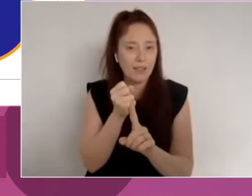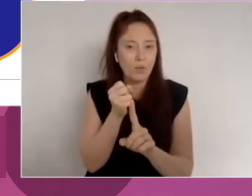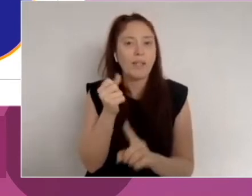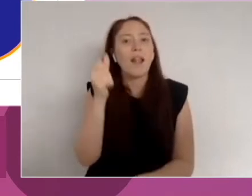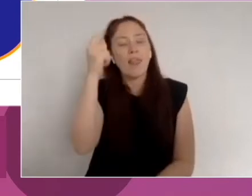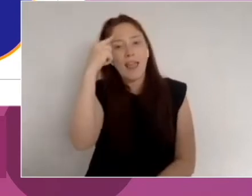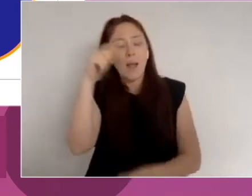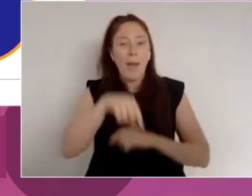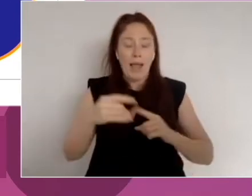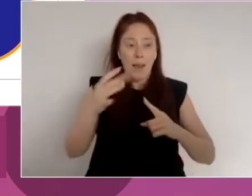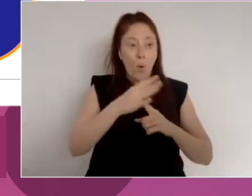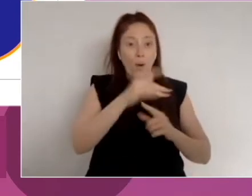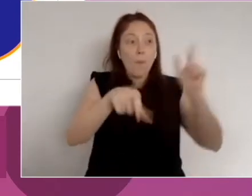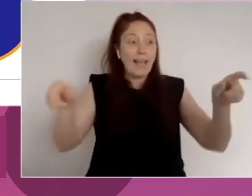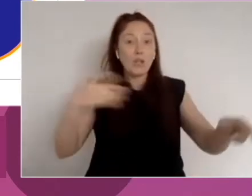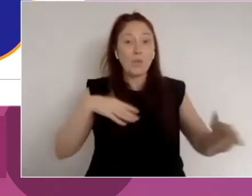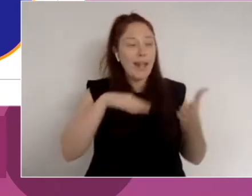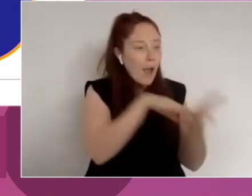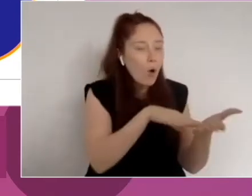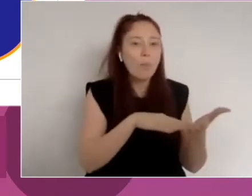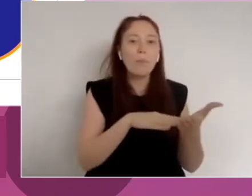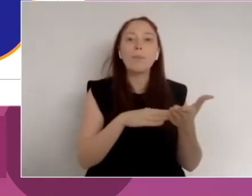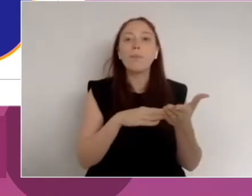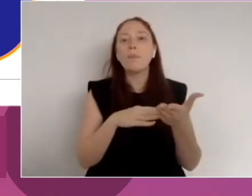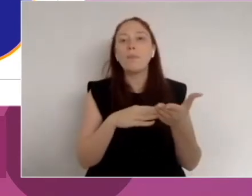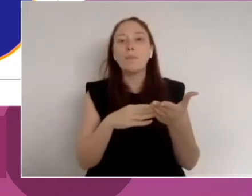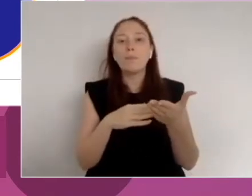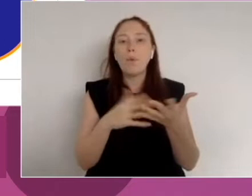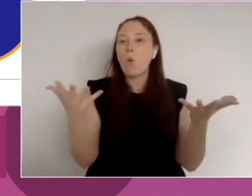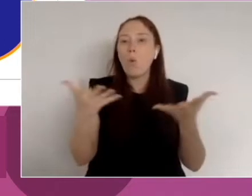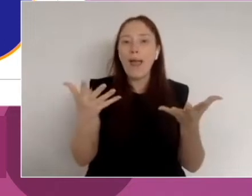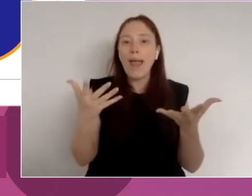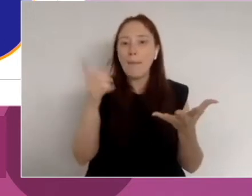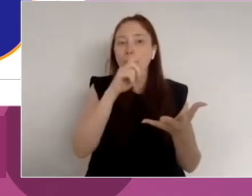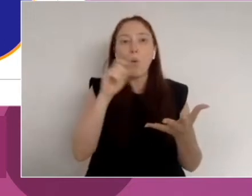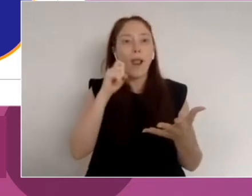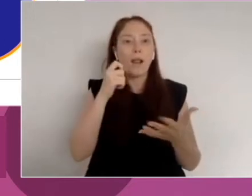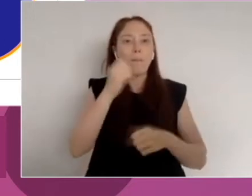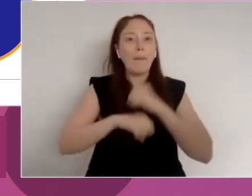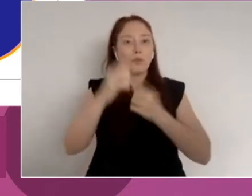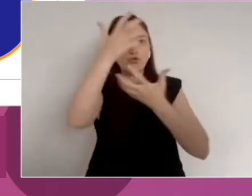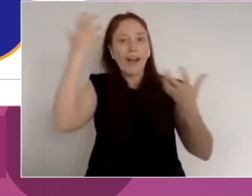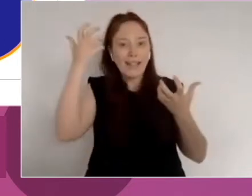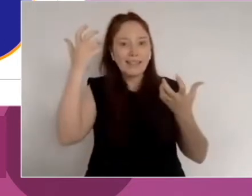It recognised the need to look at key points of distress, and all nine jurisdictions came